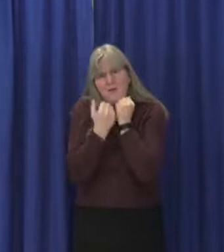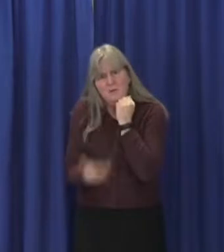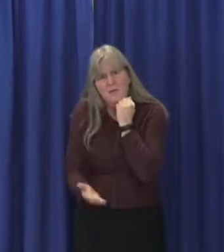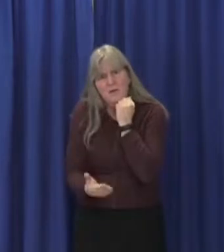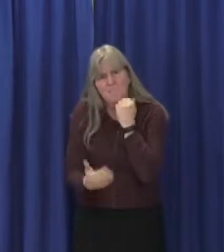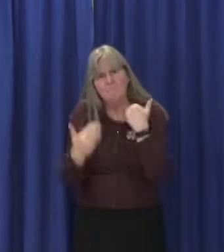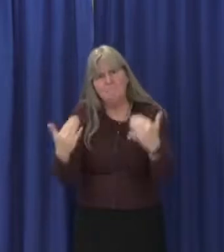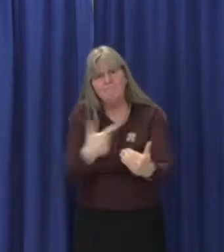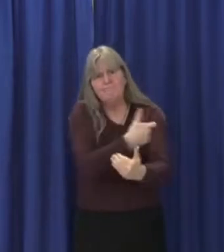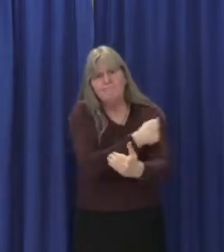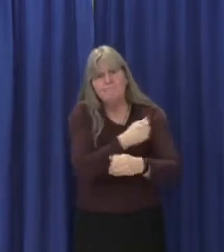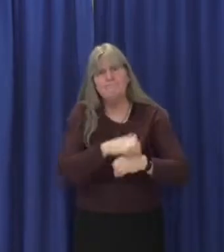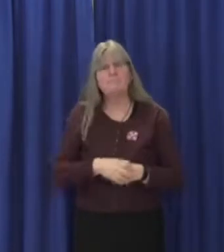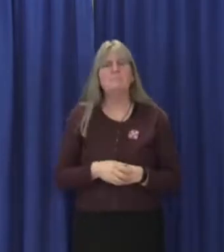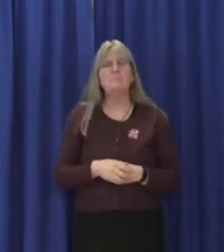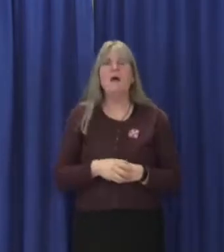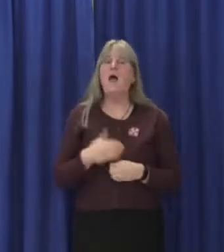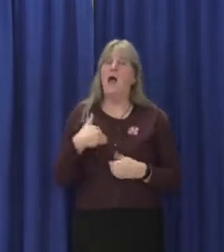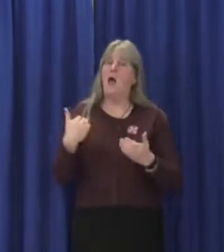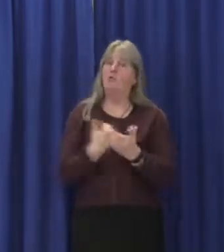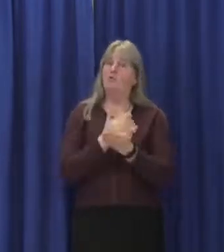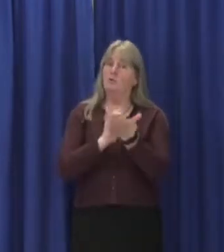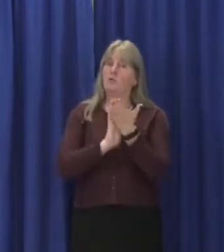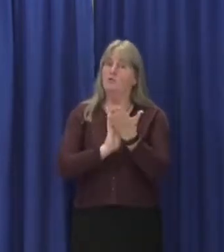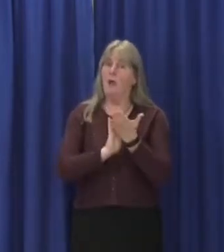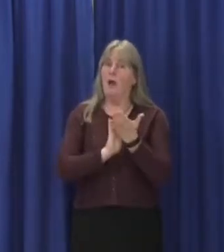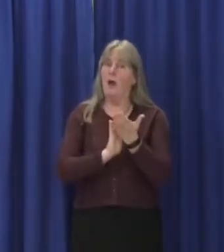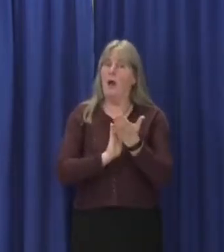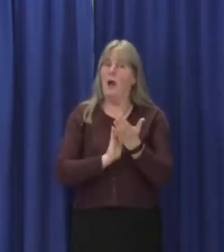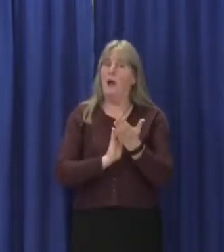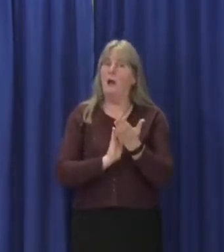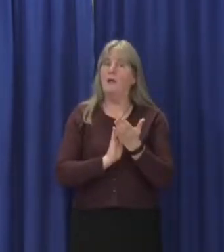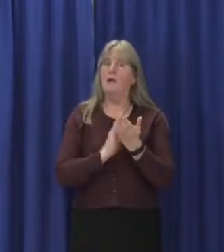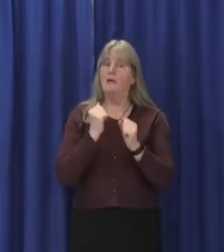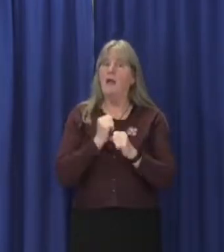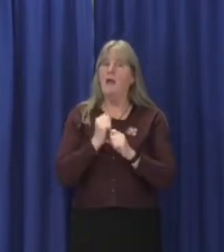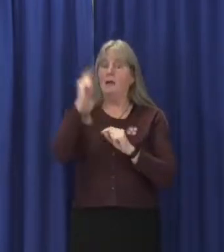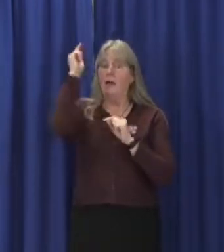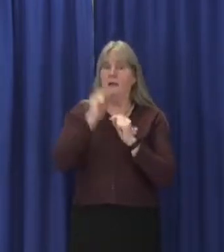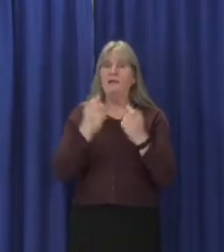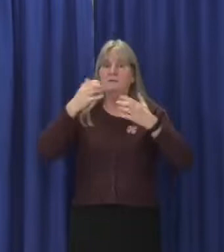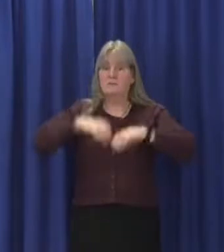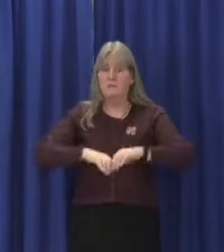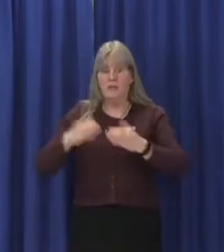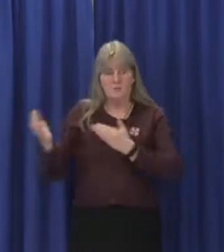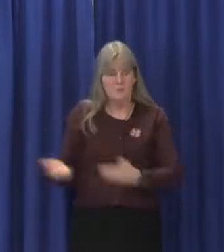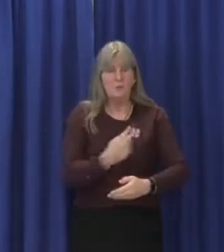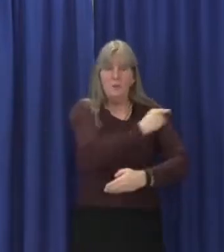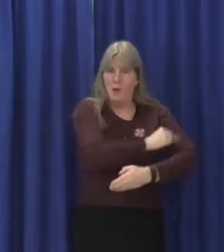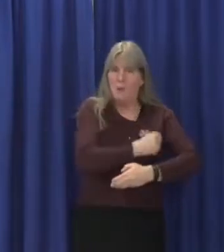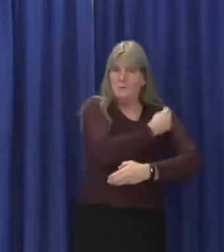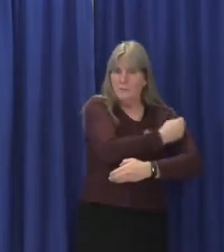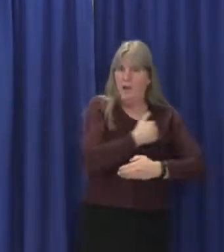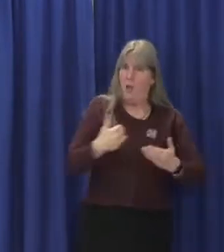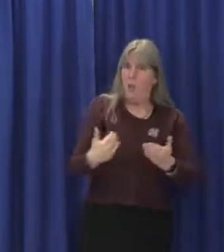drug for people with COVID-19 that will reduce the likelihood of hospitalization or death.